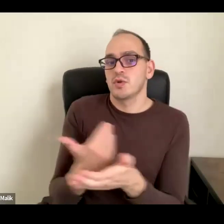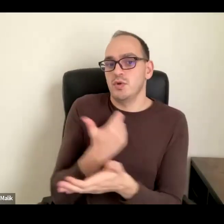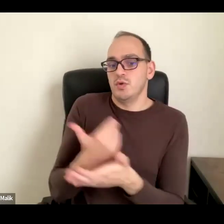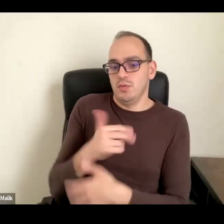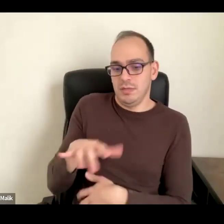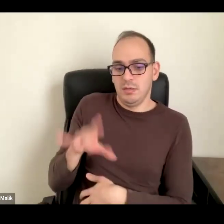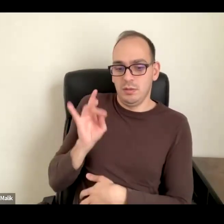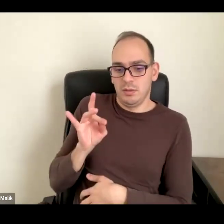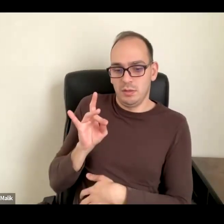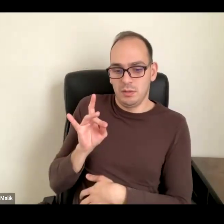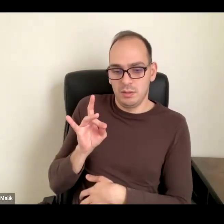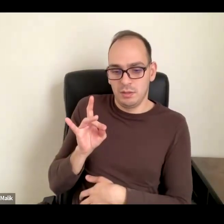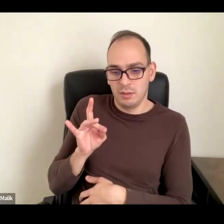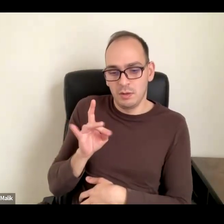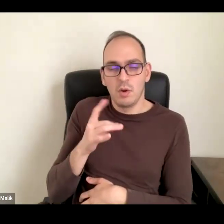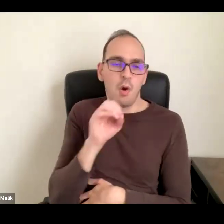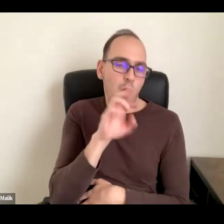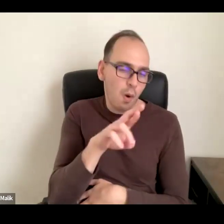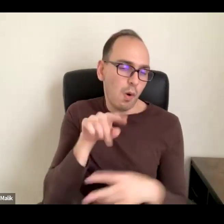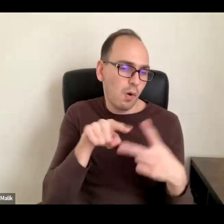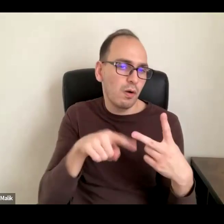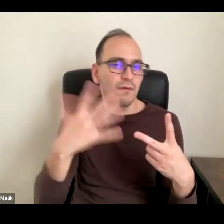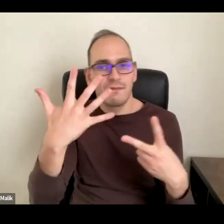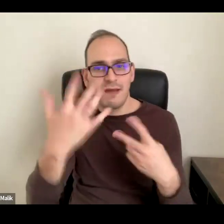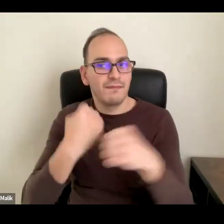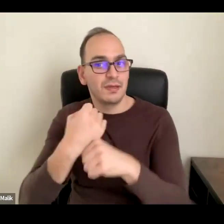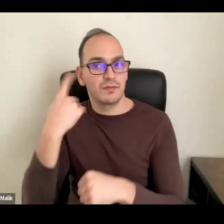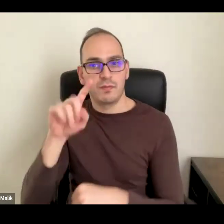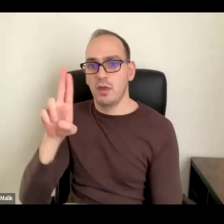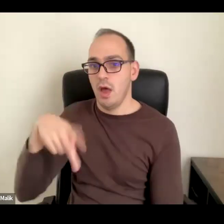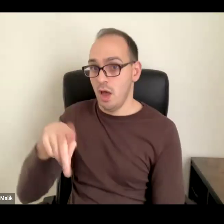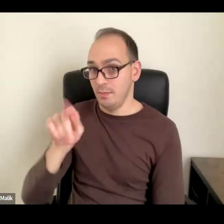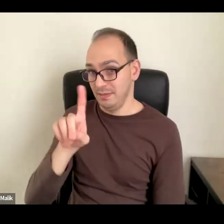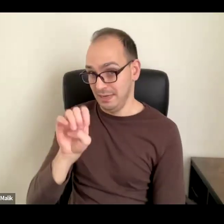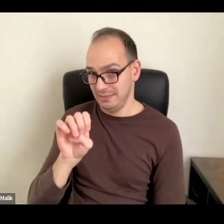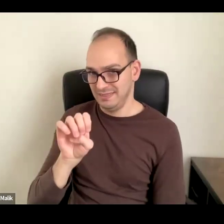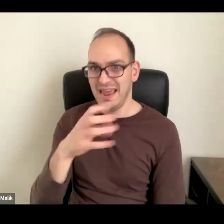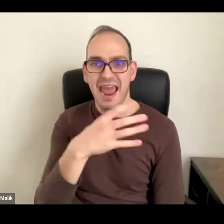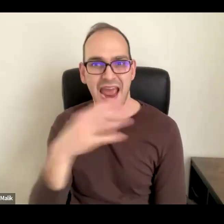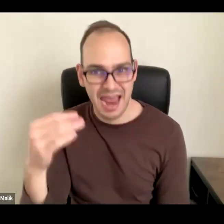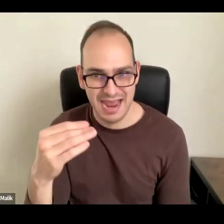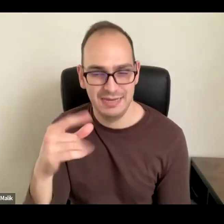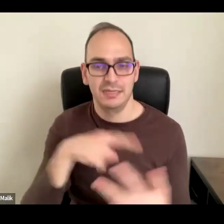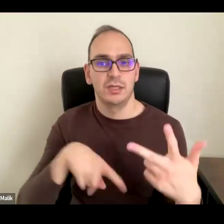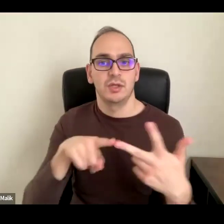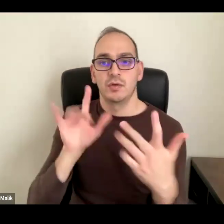uh, ancestors or by the 5-year deadline for updates, and you've reached out to everybody,